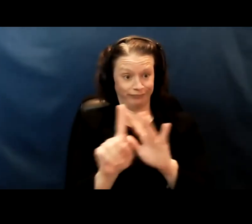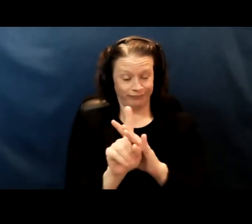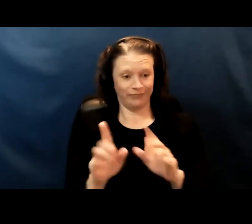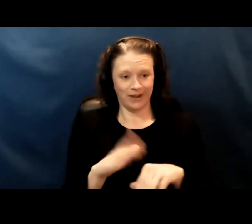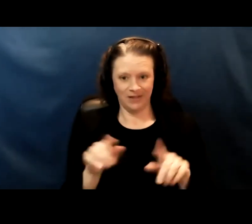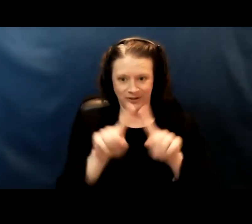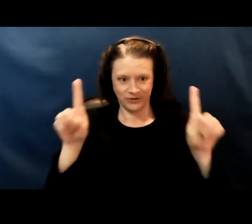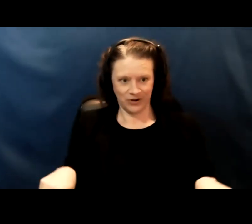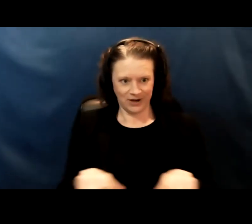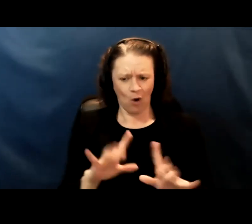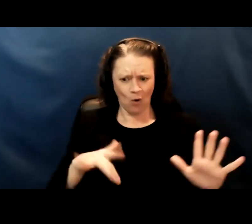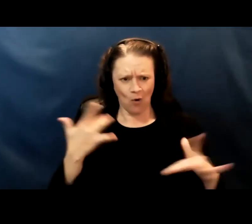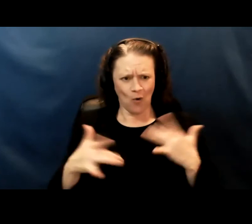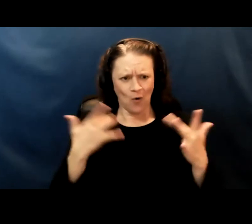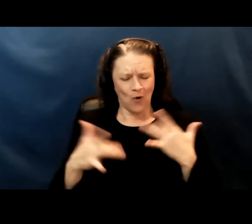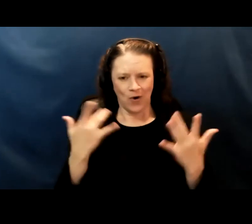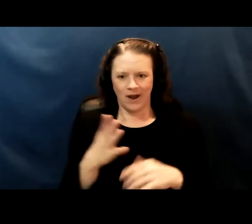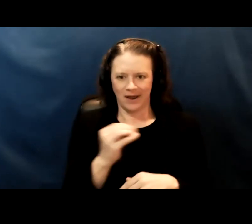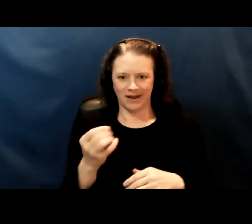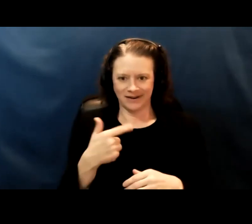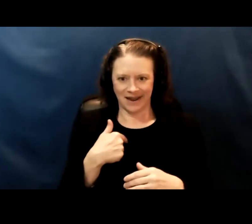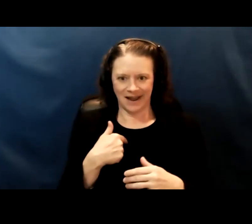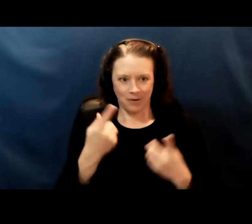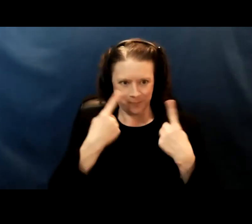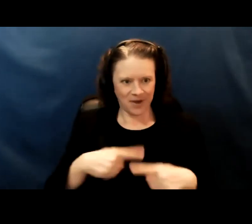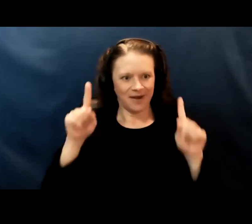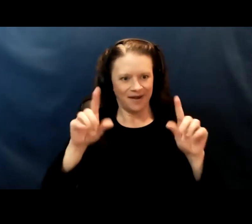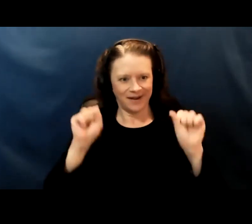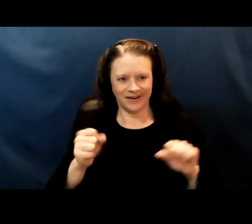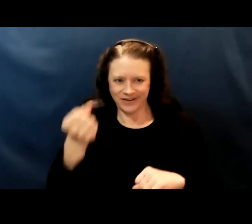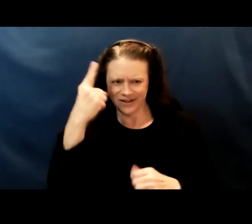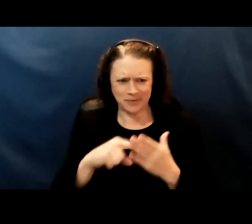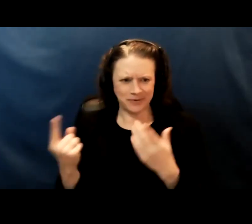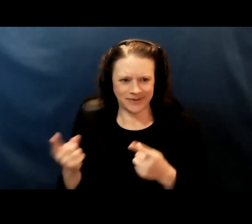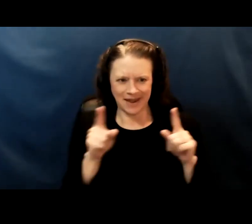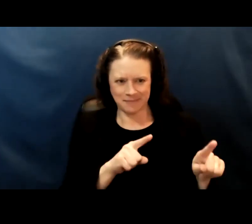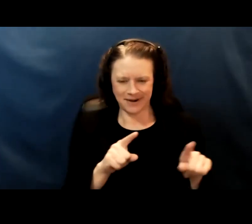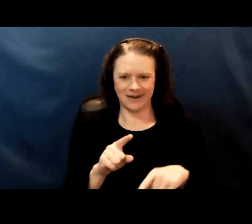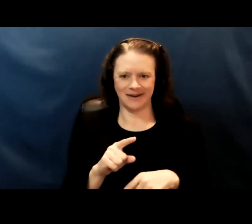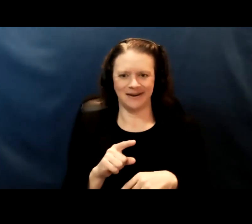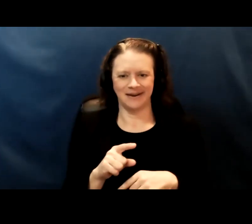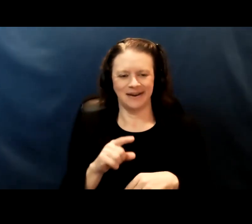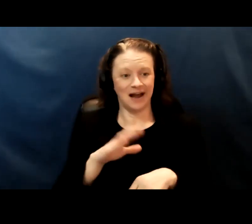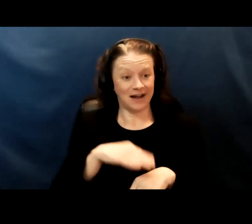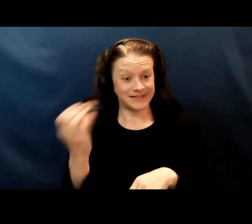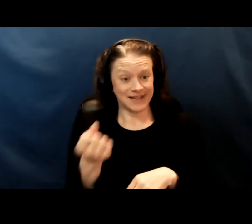for some of my classes. And -- is that my dogs? And so she would type and then the words would